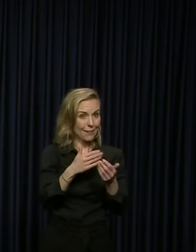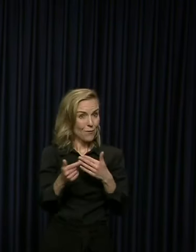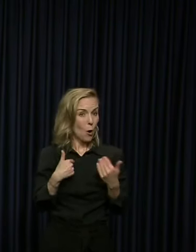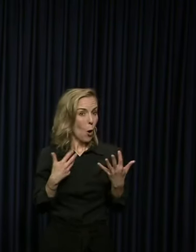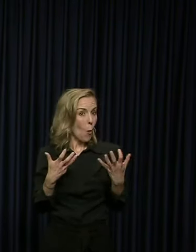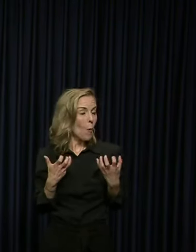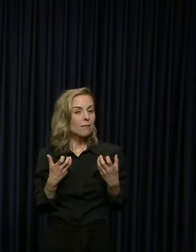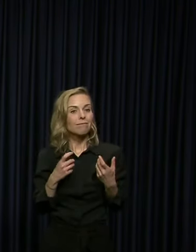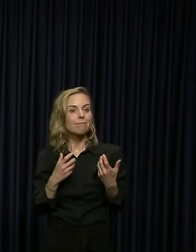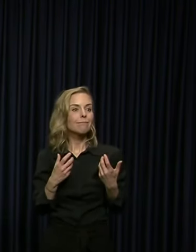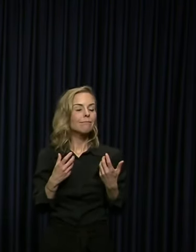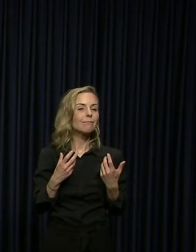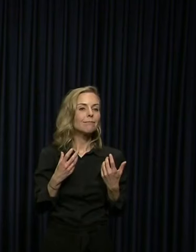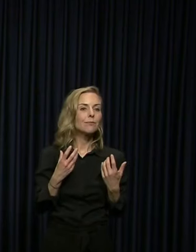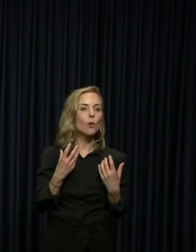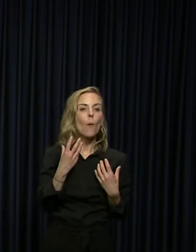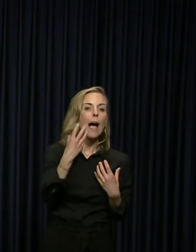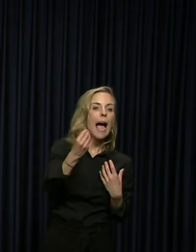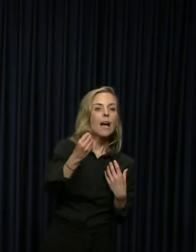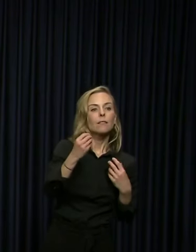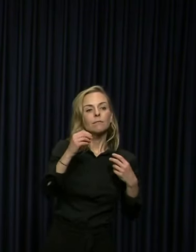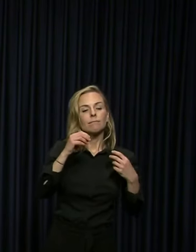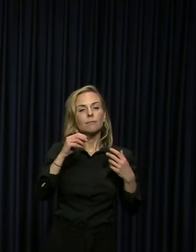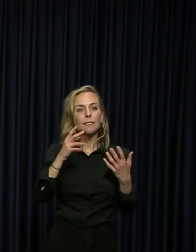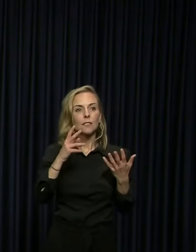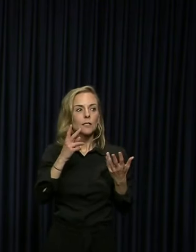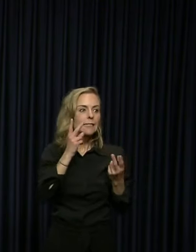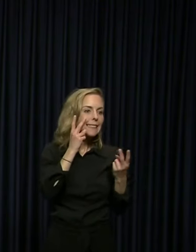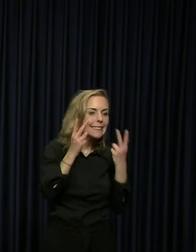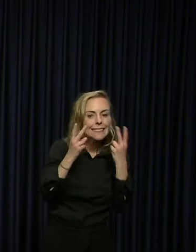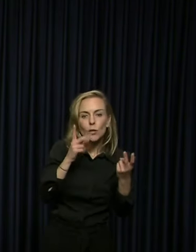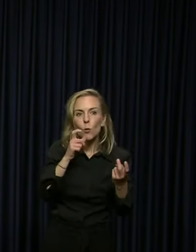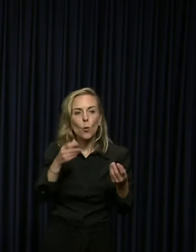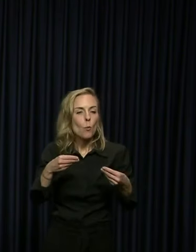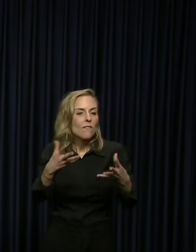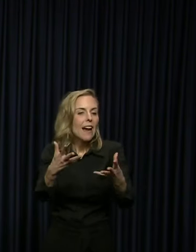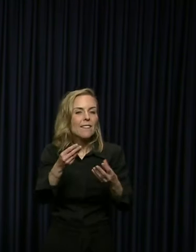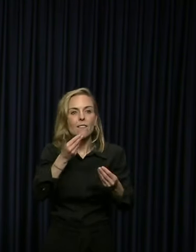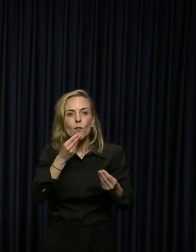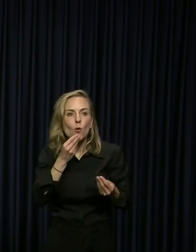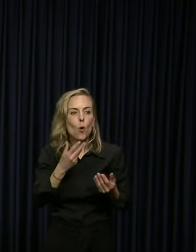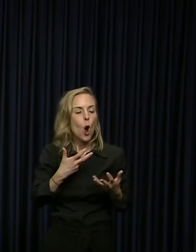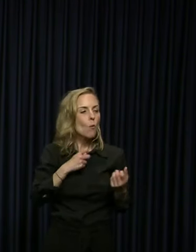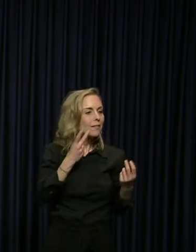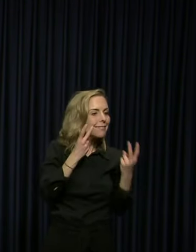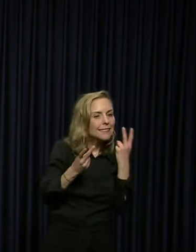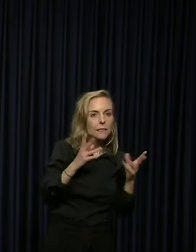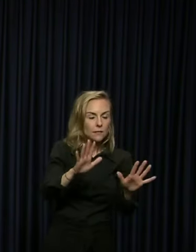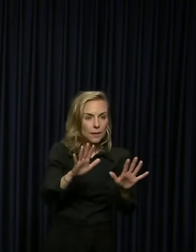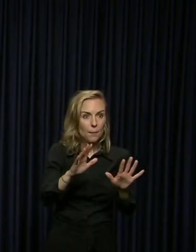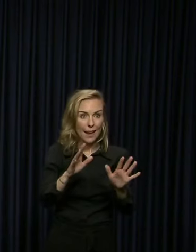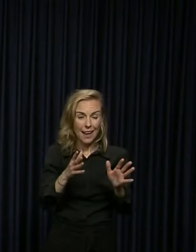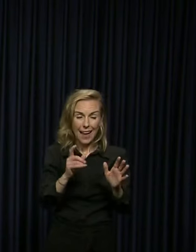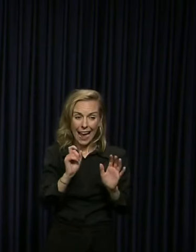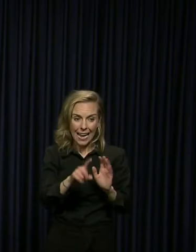SENDING IT TO US, WILL TELL US THAT THE FEDERAL GOVERNMENT BOUGHT IT, TYPICALLY FEMA, OR